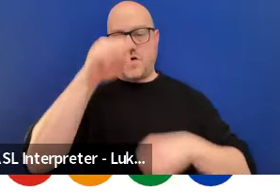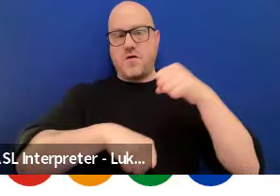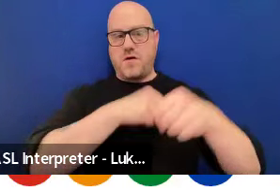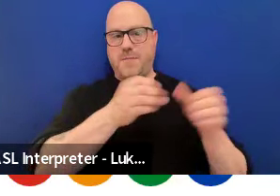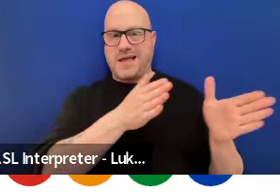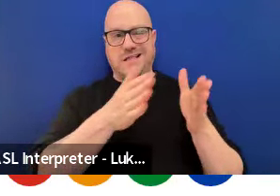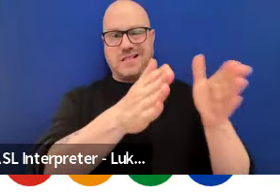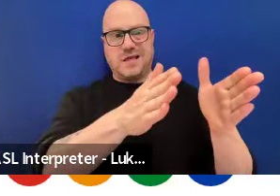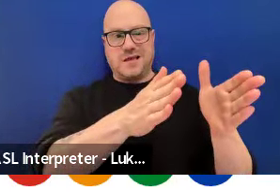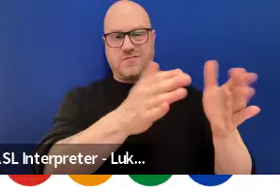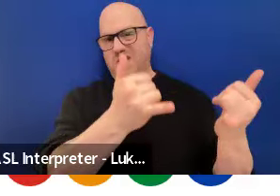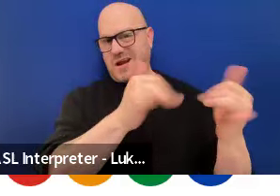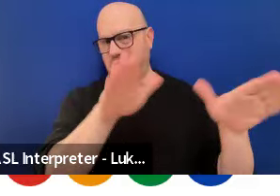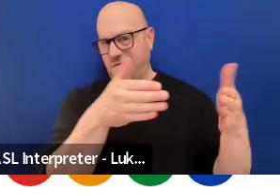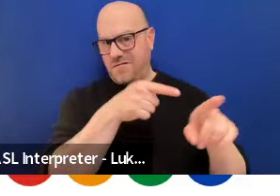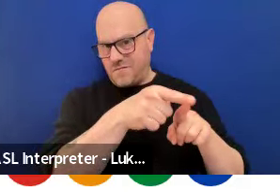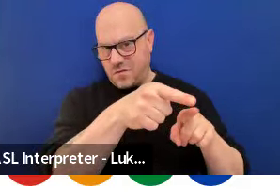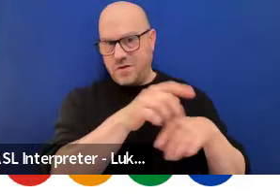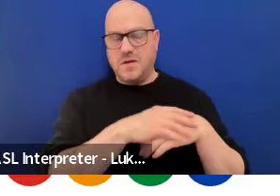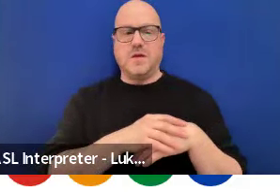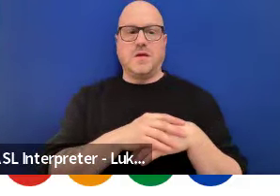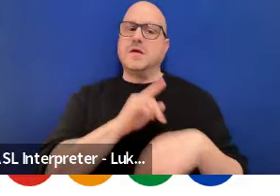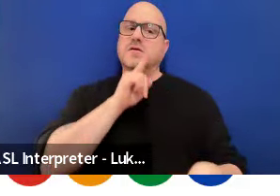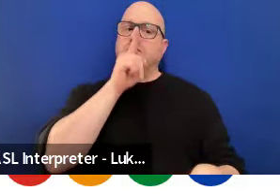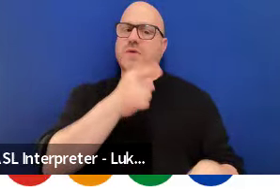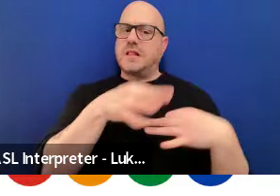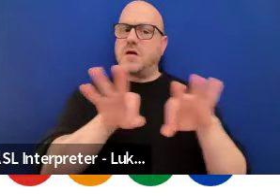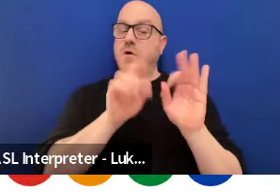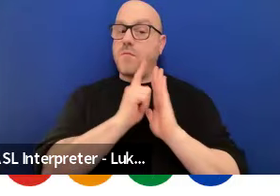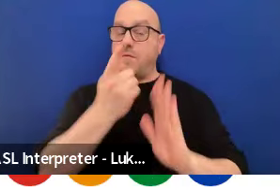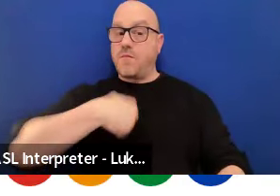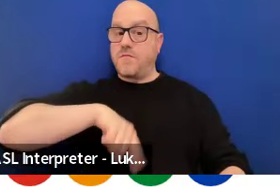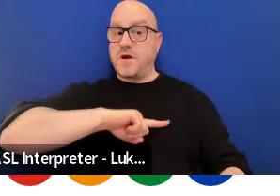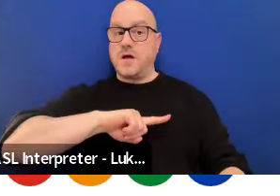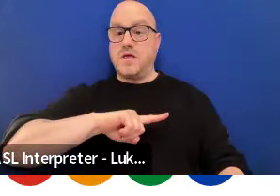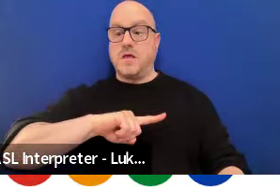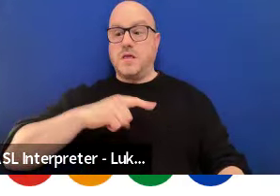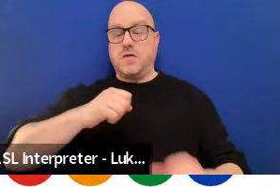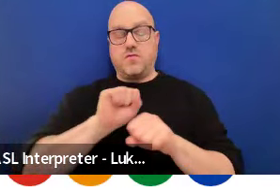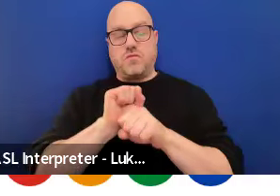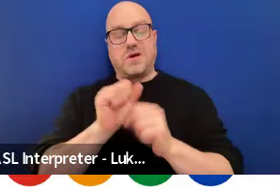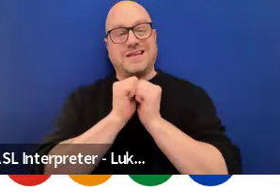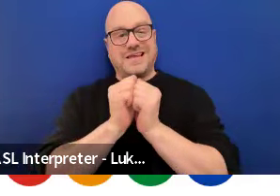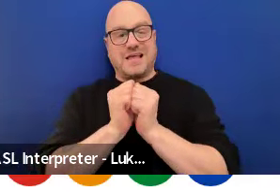GUIDELINES THAT ARE SOLELY FOCUSSED ON DESIGNING BIKE LANES.